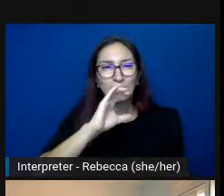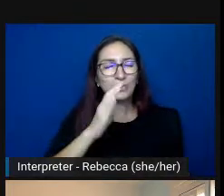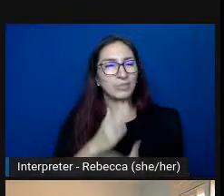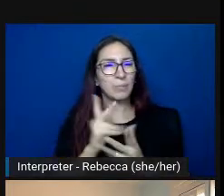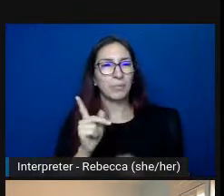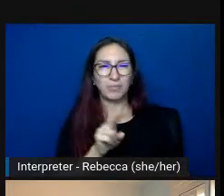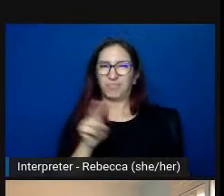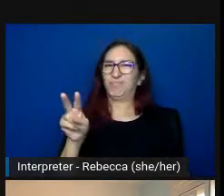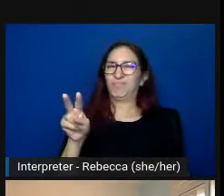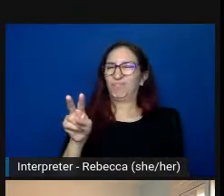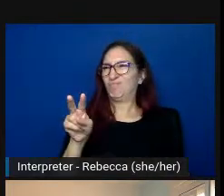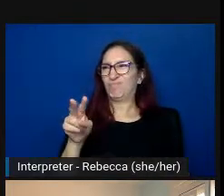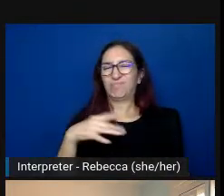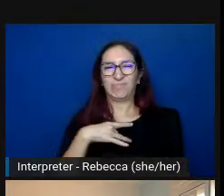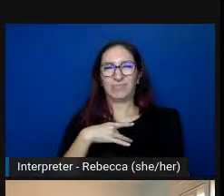thin with